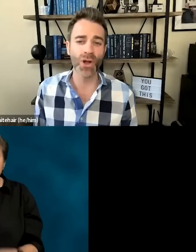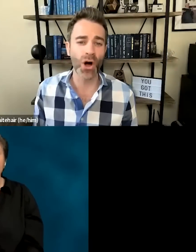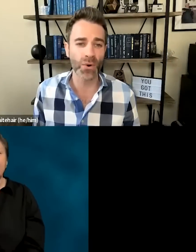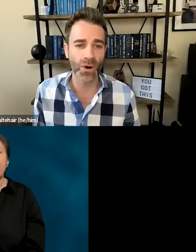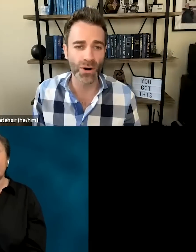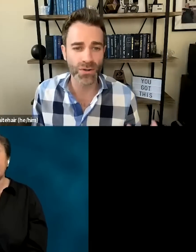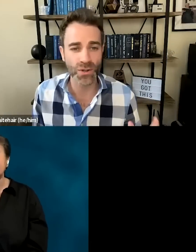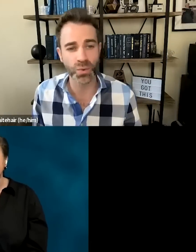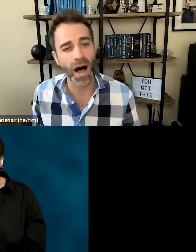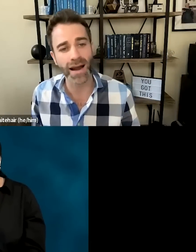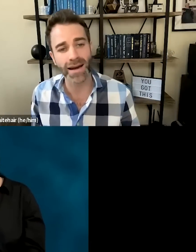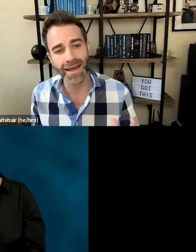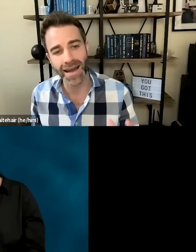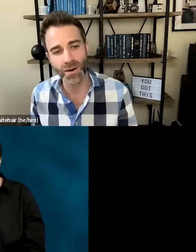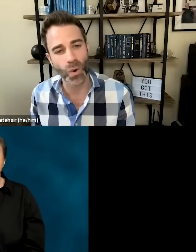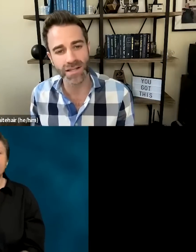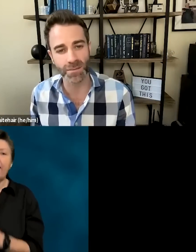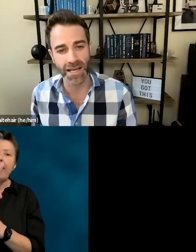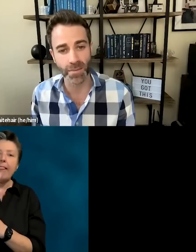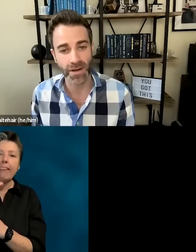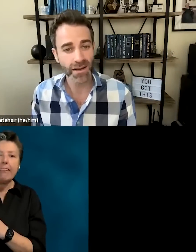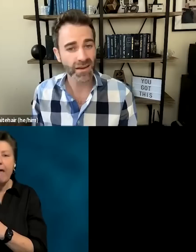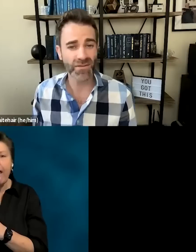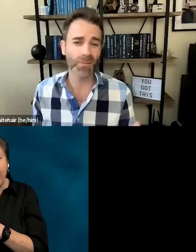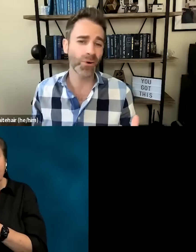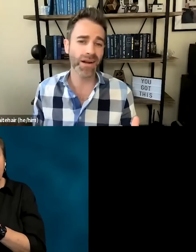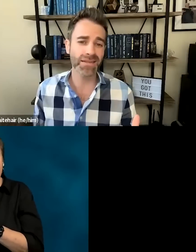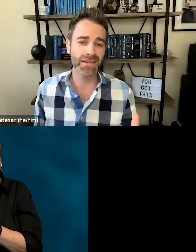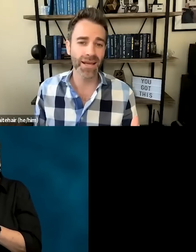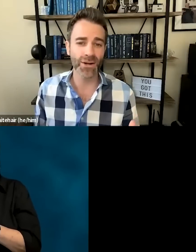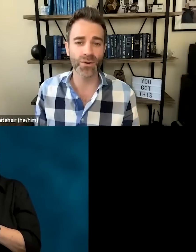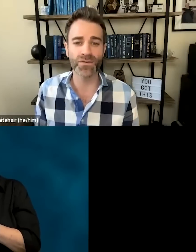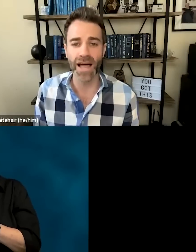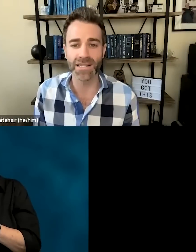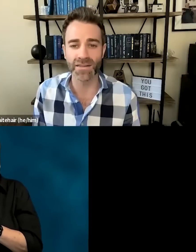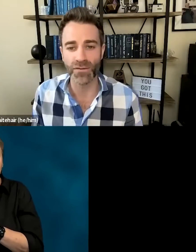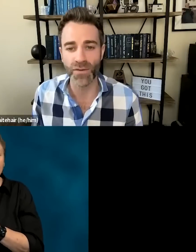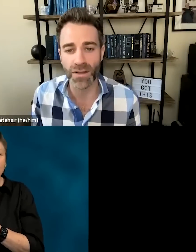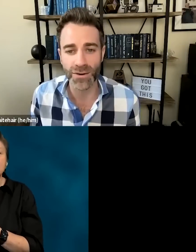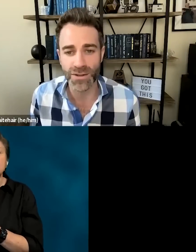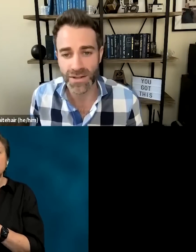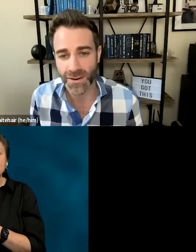"Law and Order", "S.W.A.T" and "Quantum Leap". Film credits include "Flags of our Fathers",